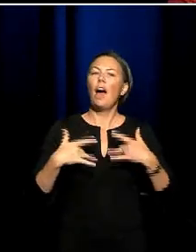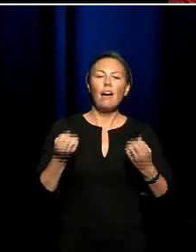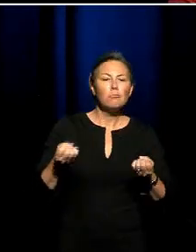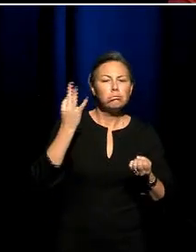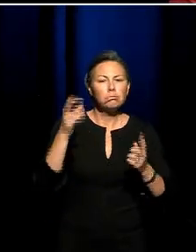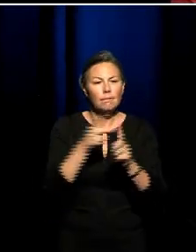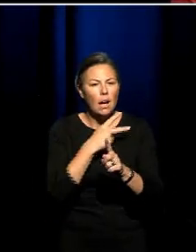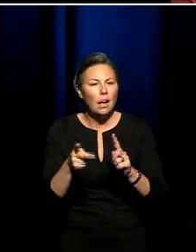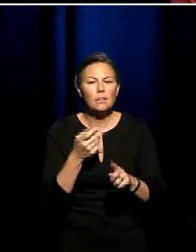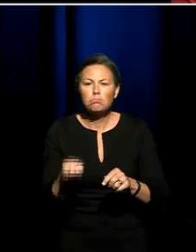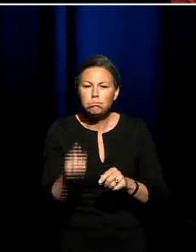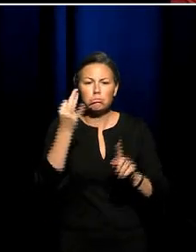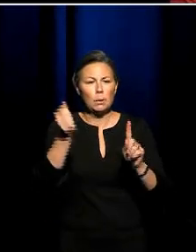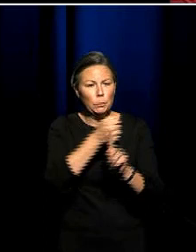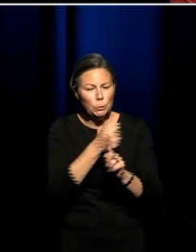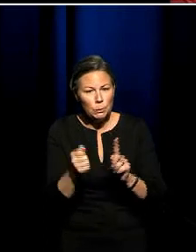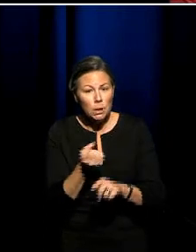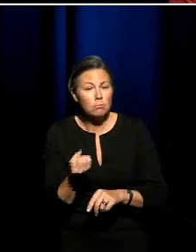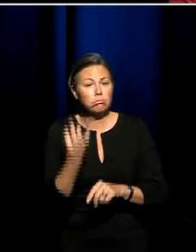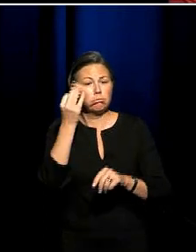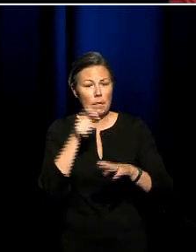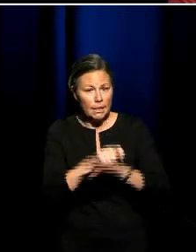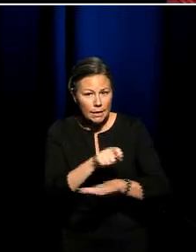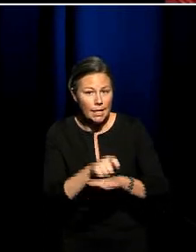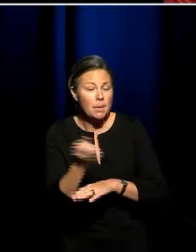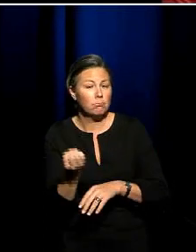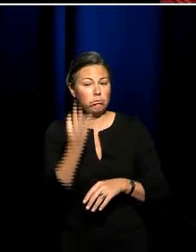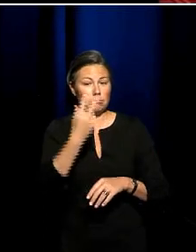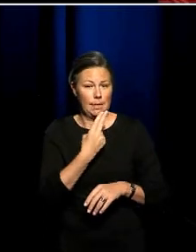The express recognition, in the Letters Patent, the Terms of Reference